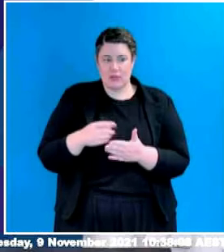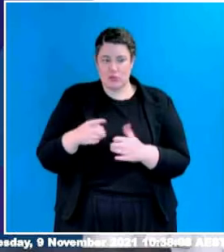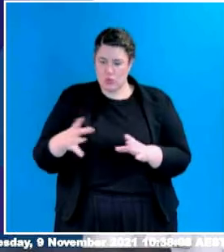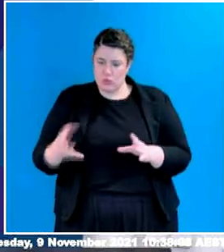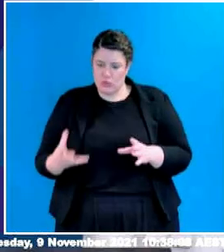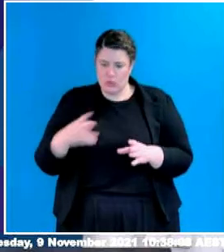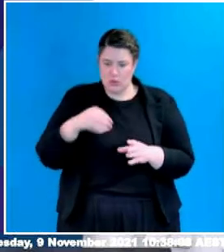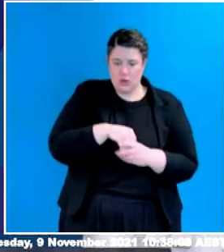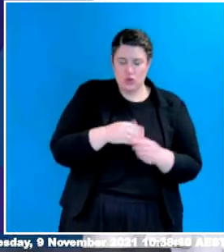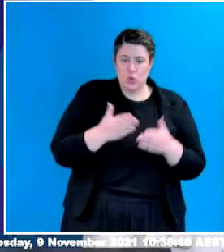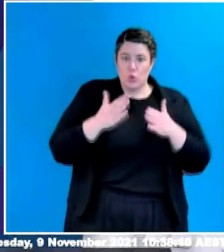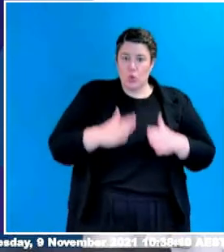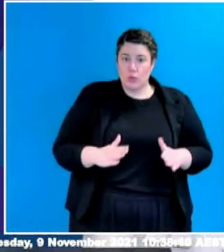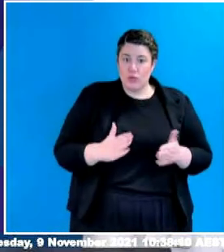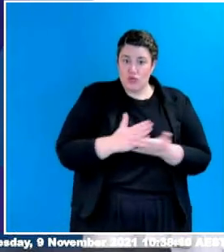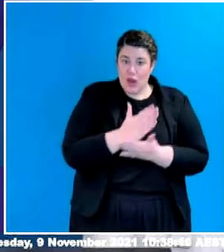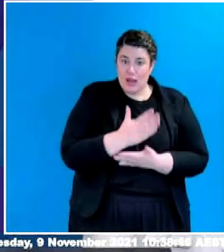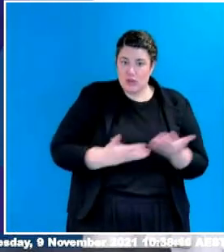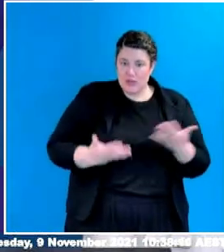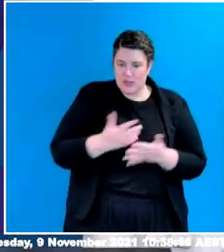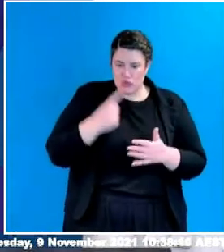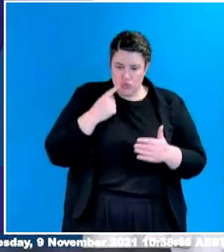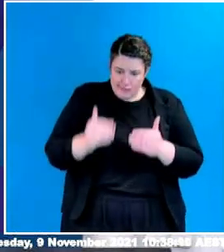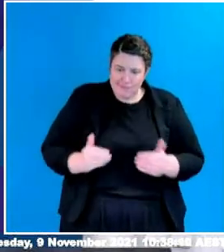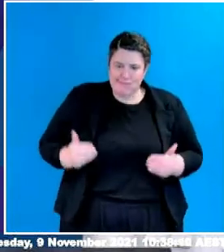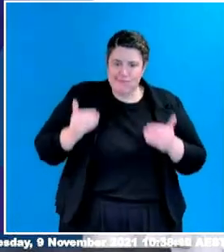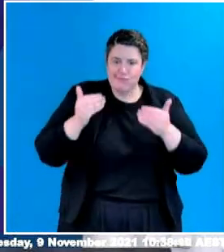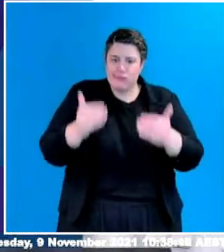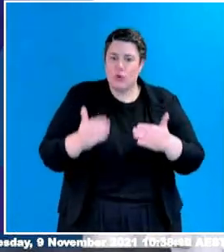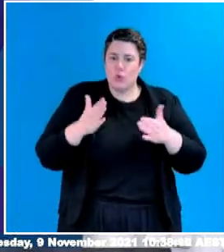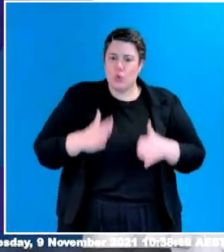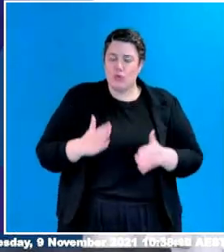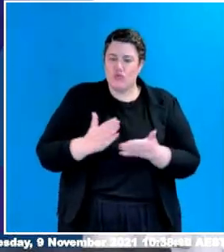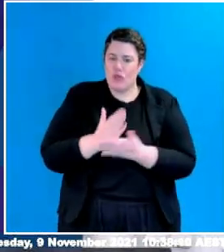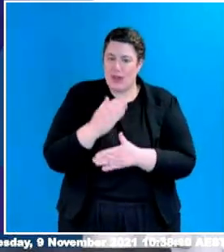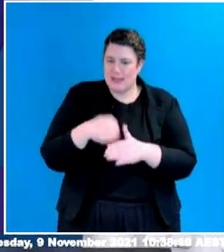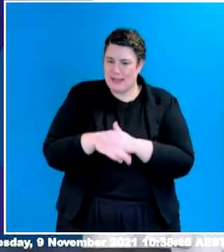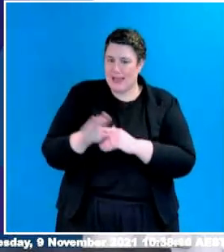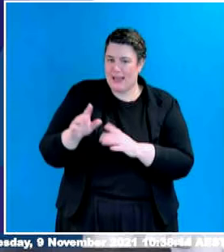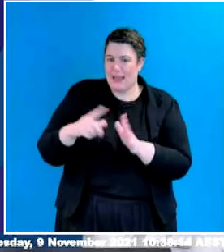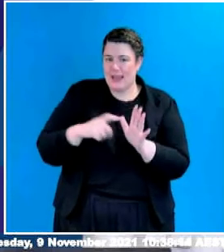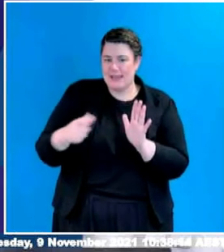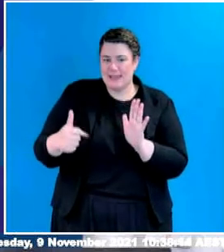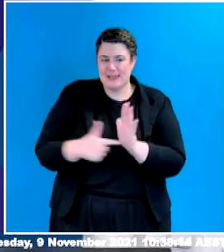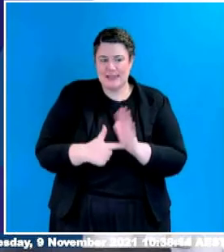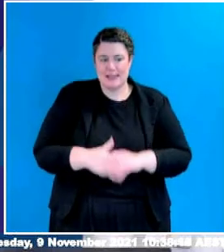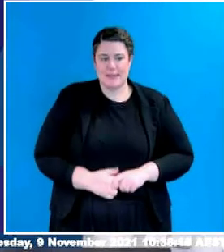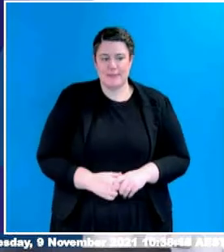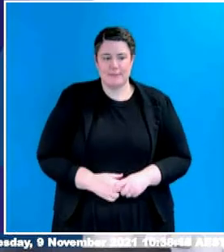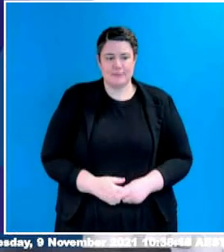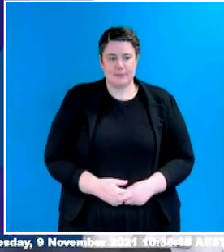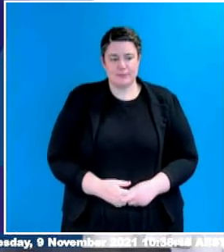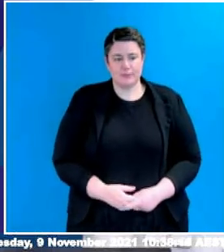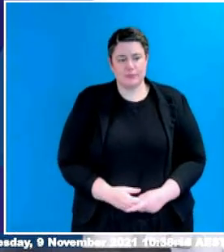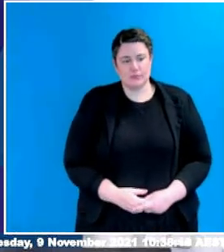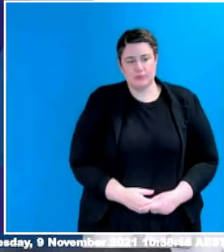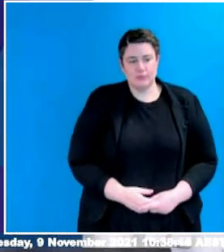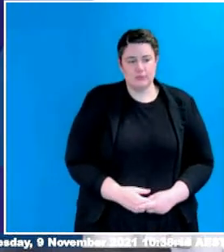conversation and progressing the human rights in the ACT? I think it's not an issue at the high level.